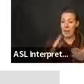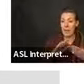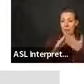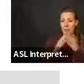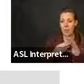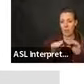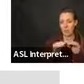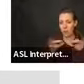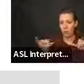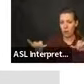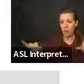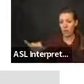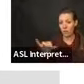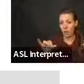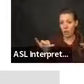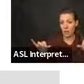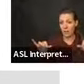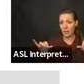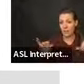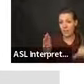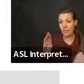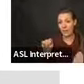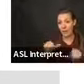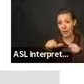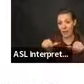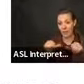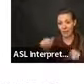in the Bay Area, as well as the new accounting.